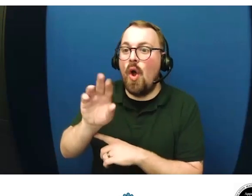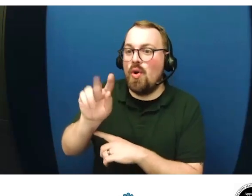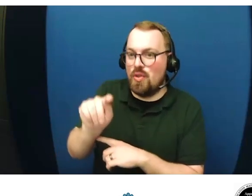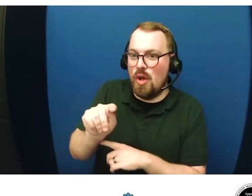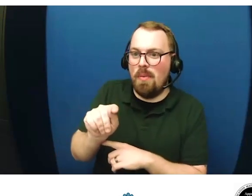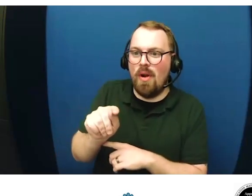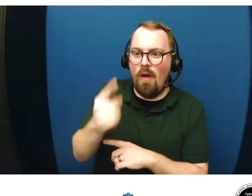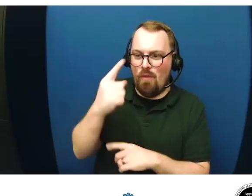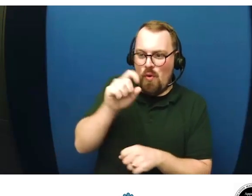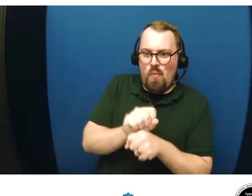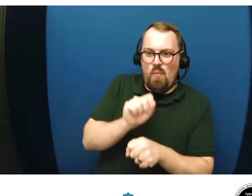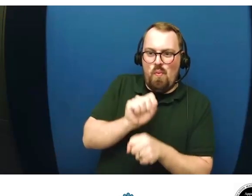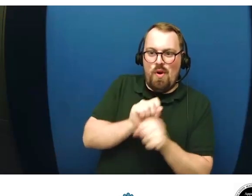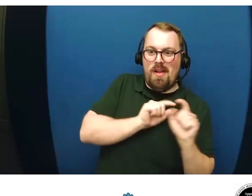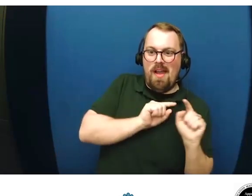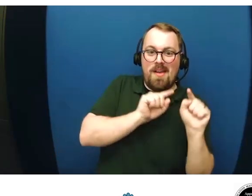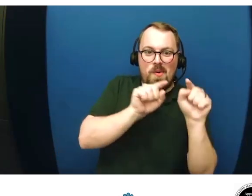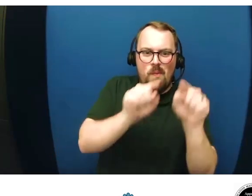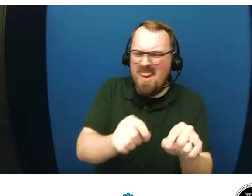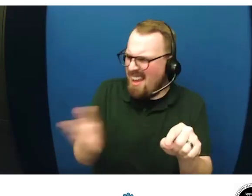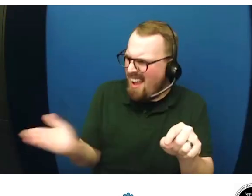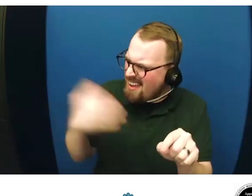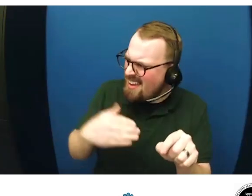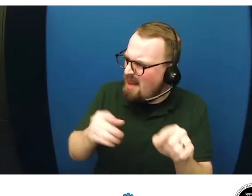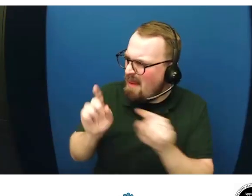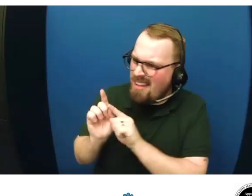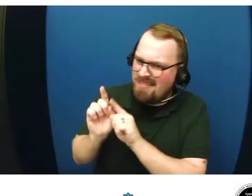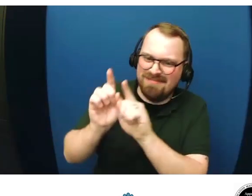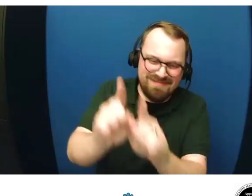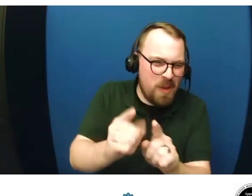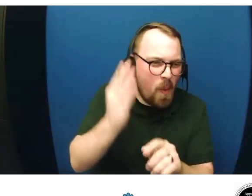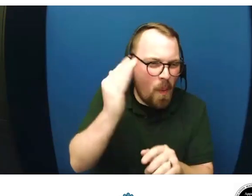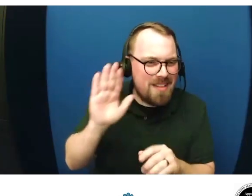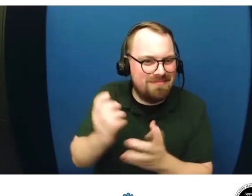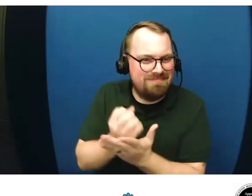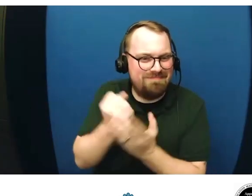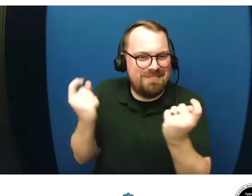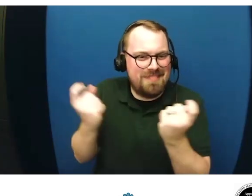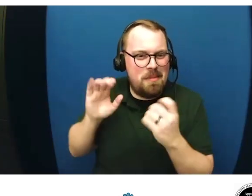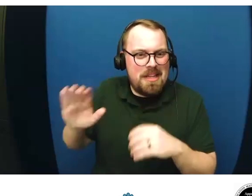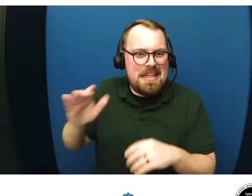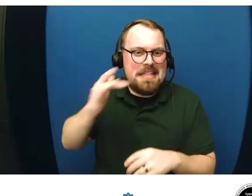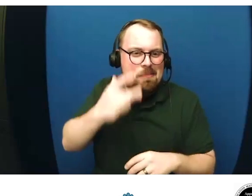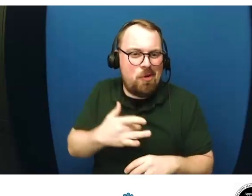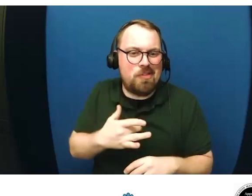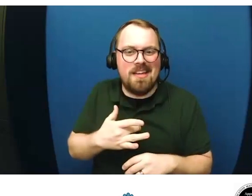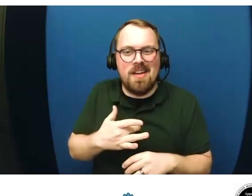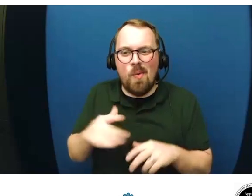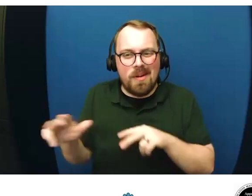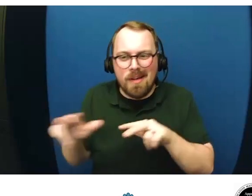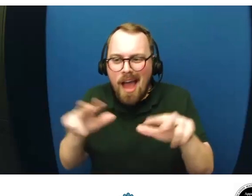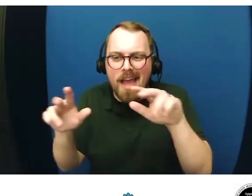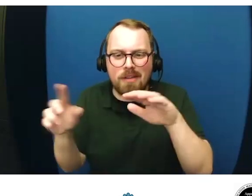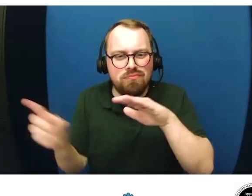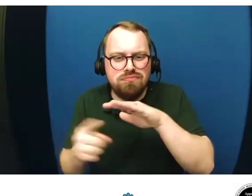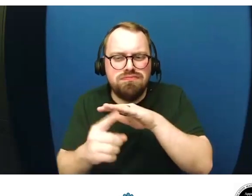to go up for work to Wyoming, and I brought him with me because it was his birthday. That's a picture of us hiking in Wyoming. It was absolutely stunning.